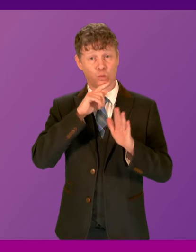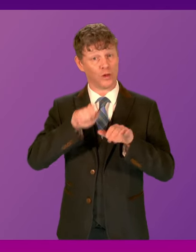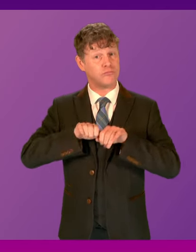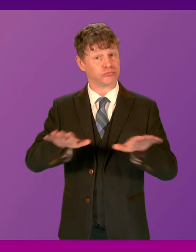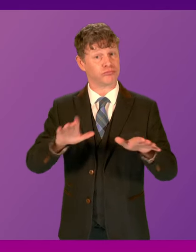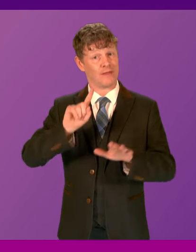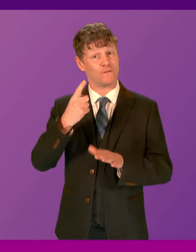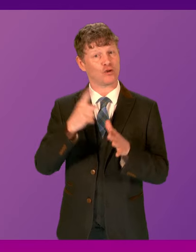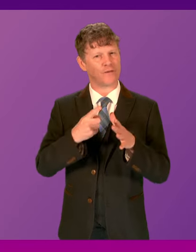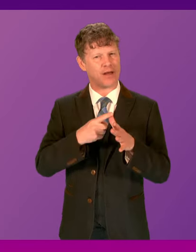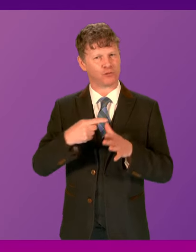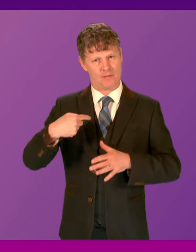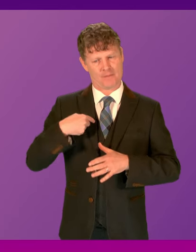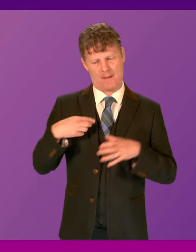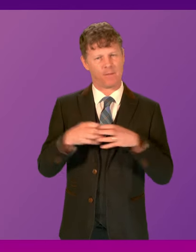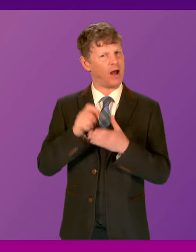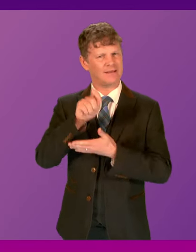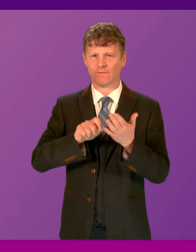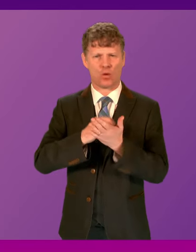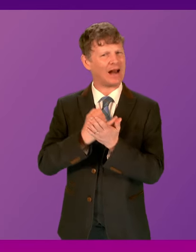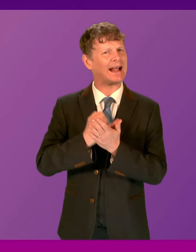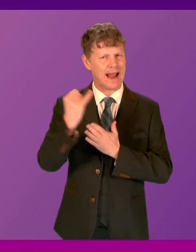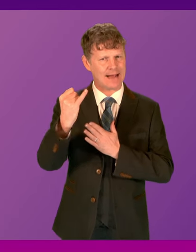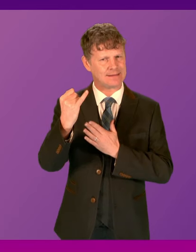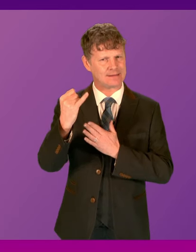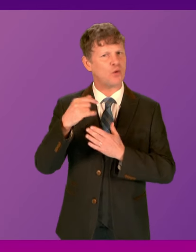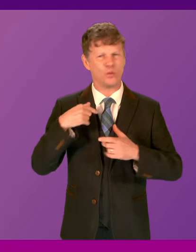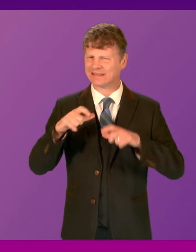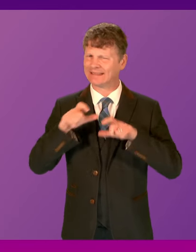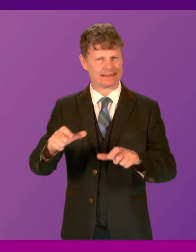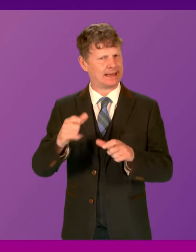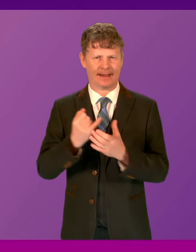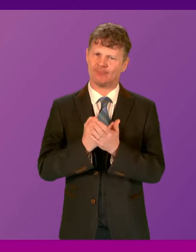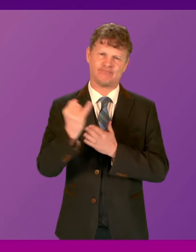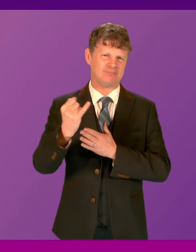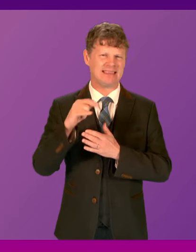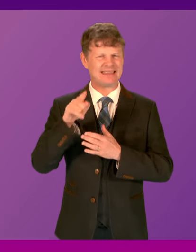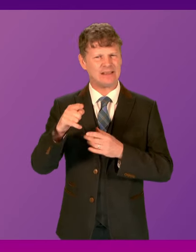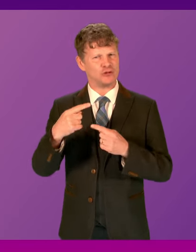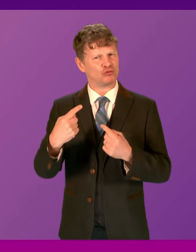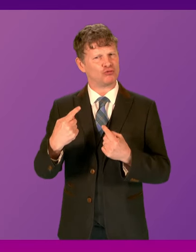voted against that law and still oppose it as presenting a serious risk to free speech. However,